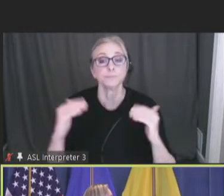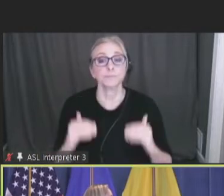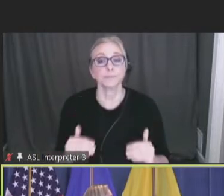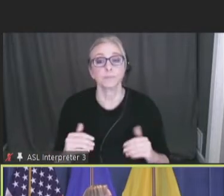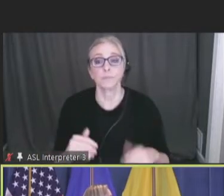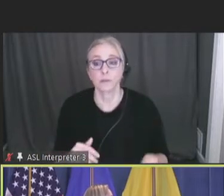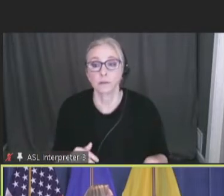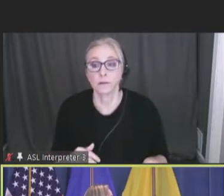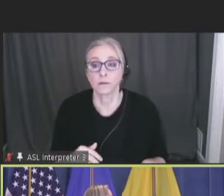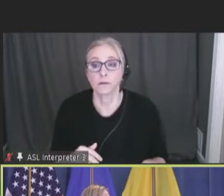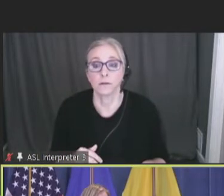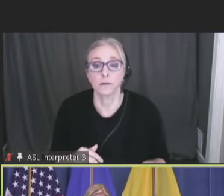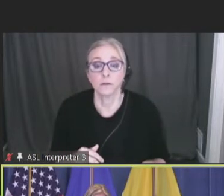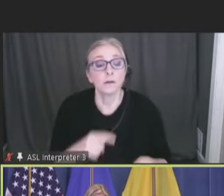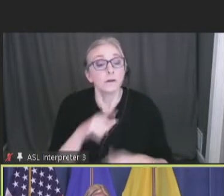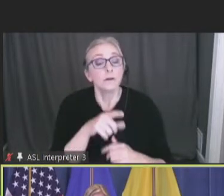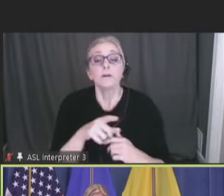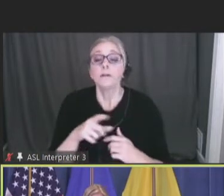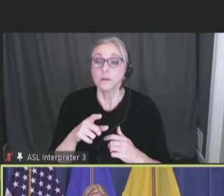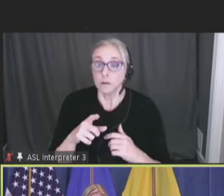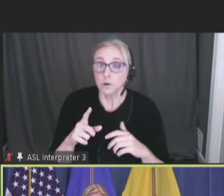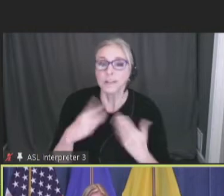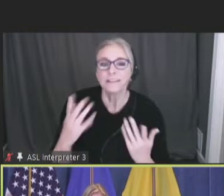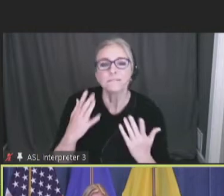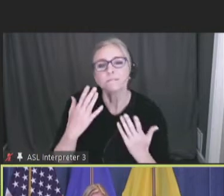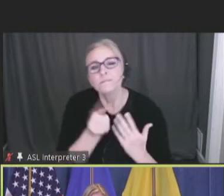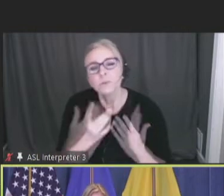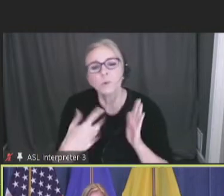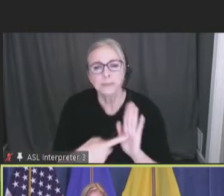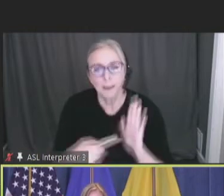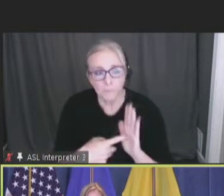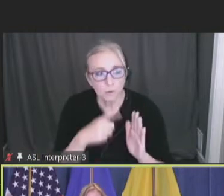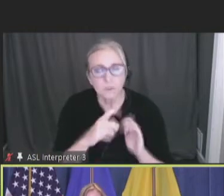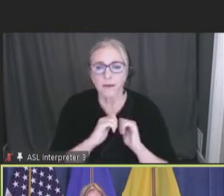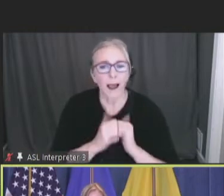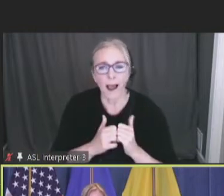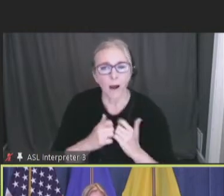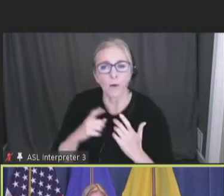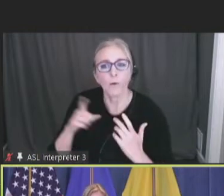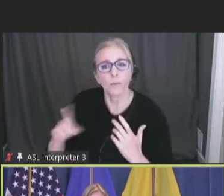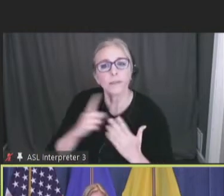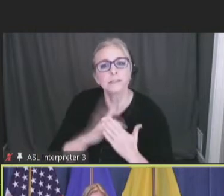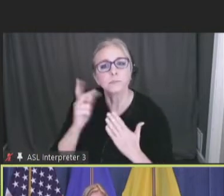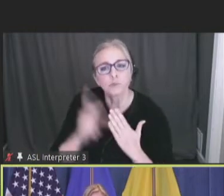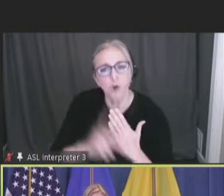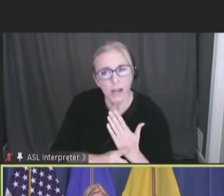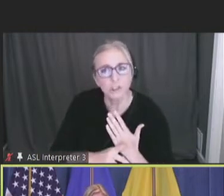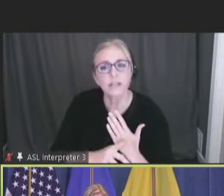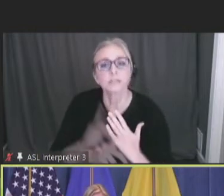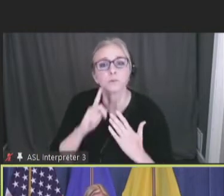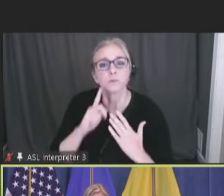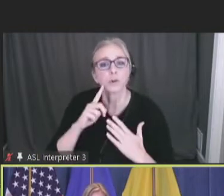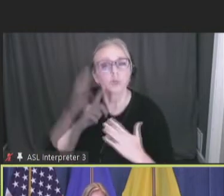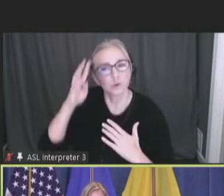To give you a few examples of how these projects were creative as they were diverse,